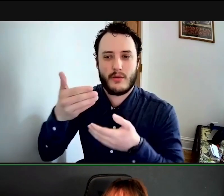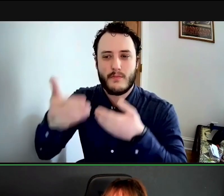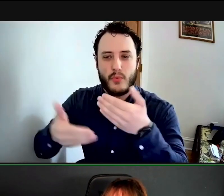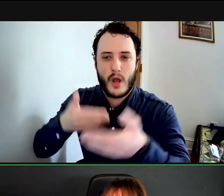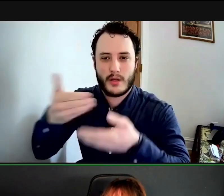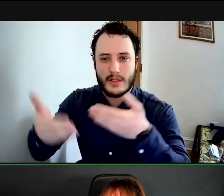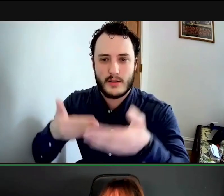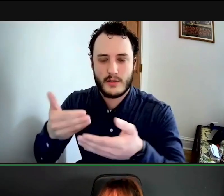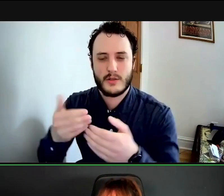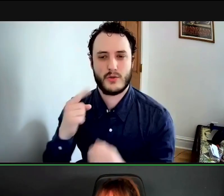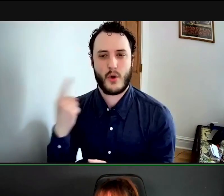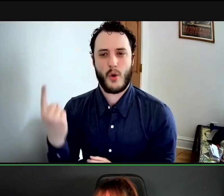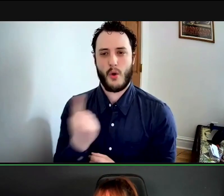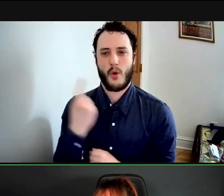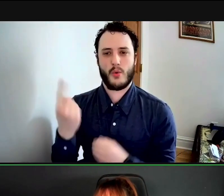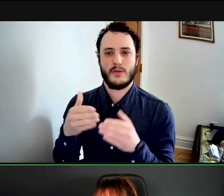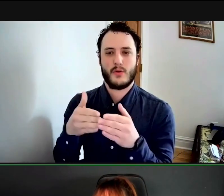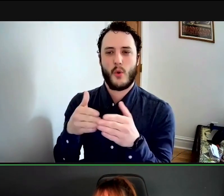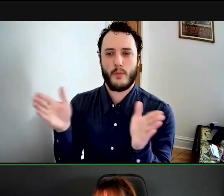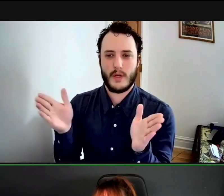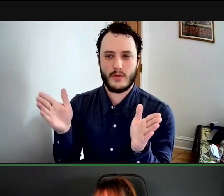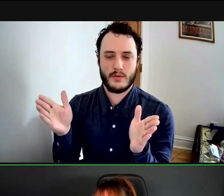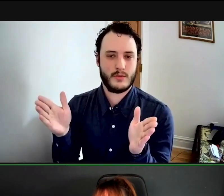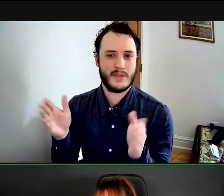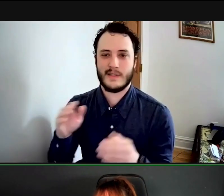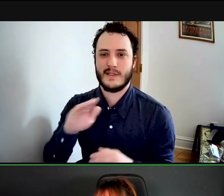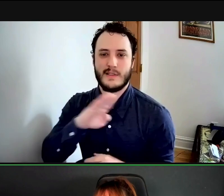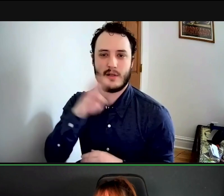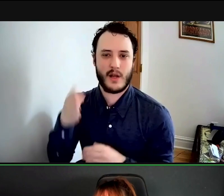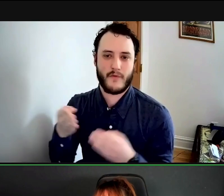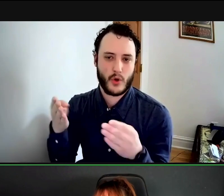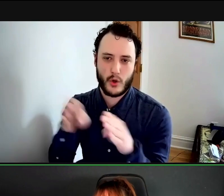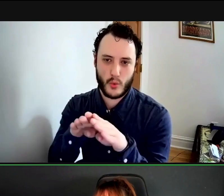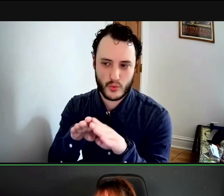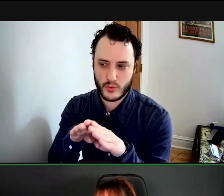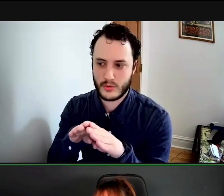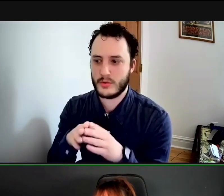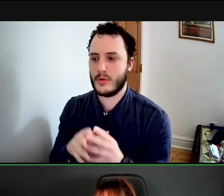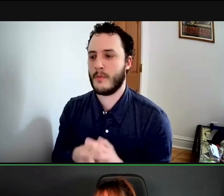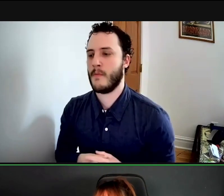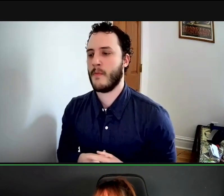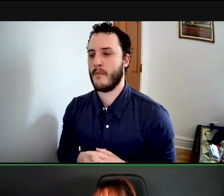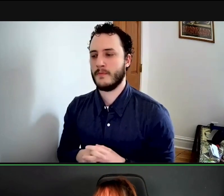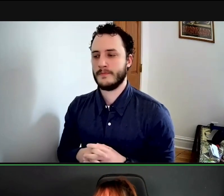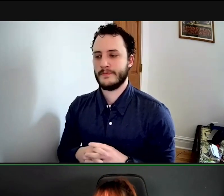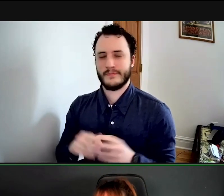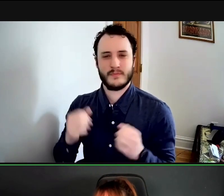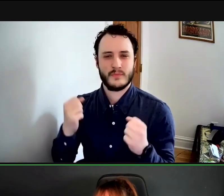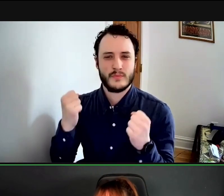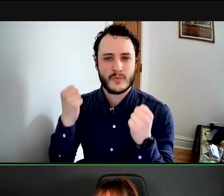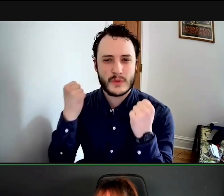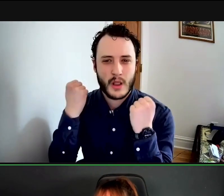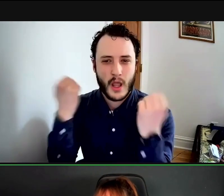It is important to recognize the open process that